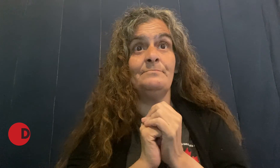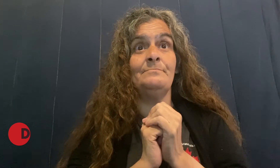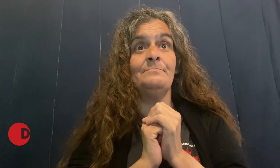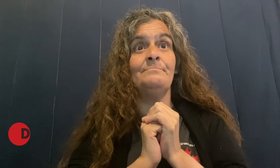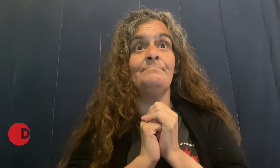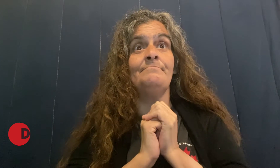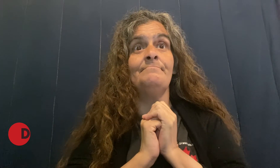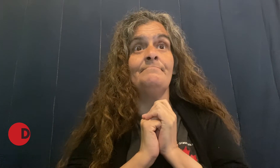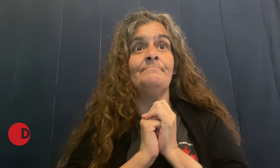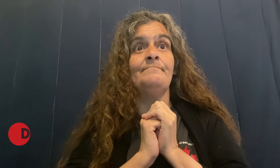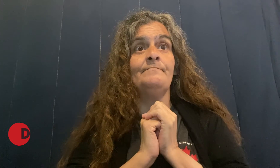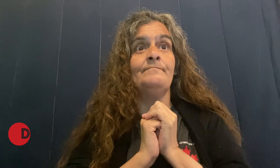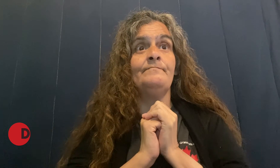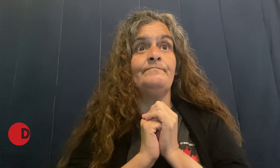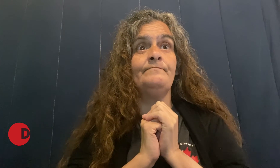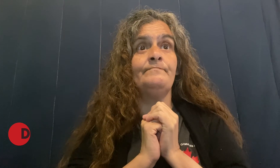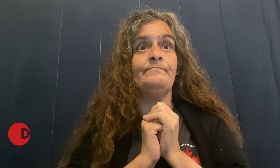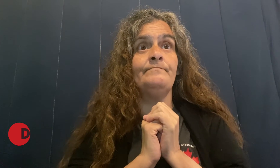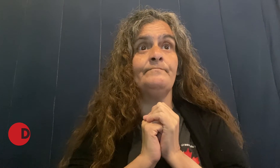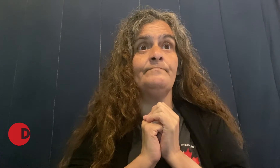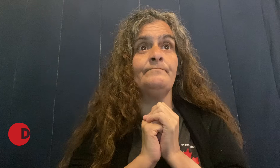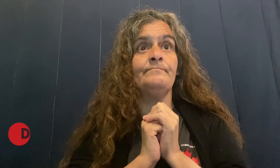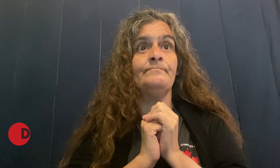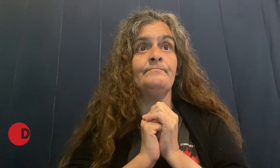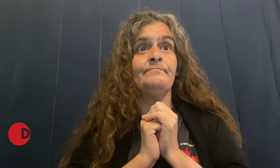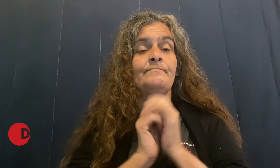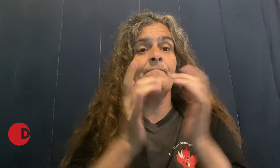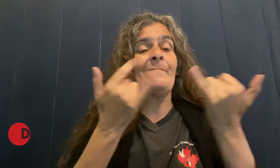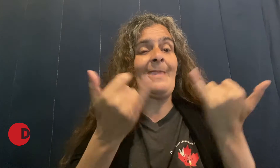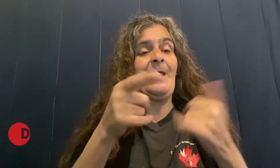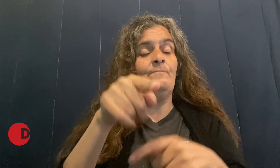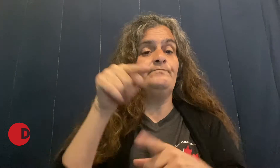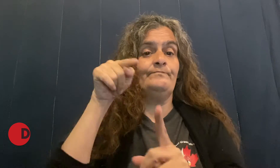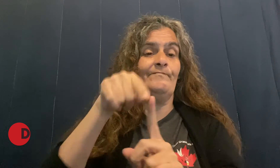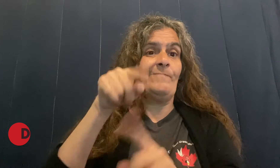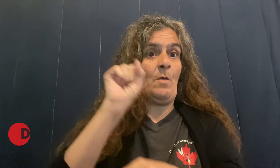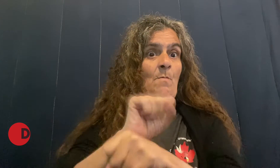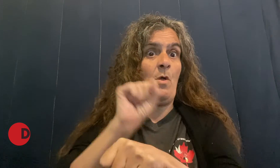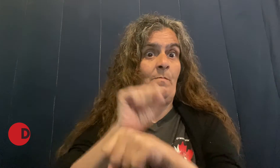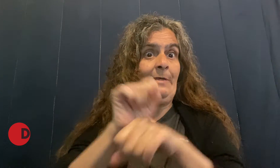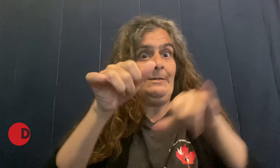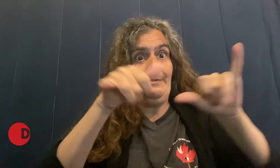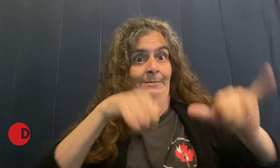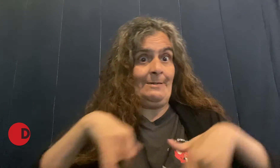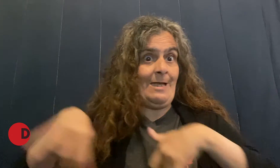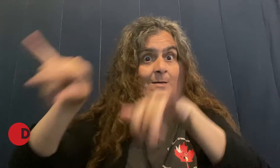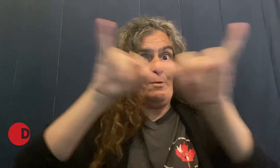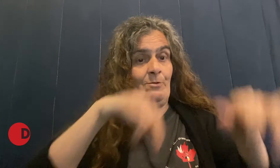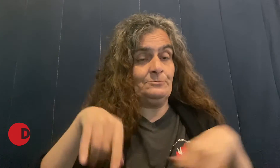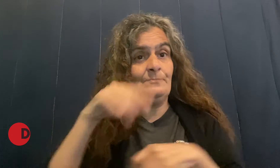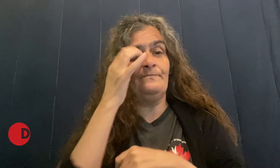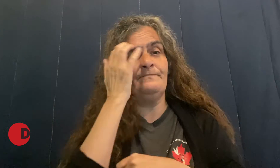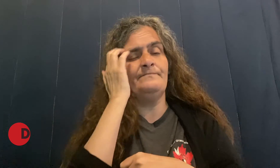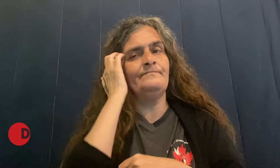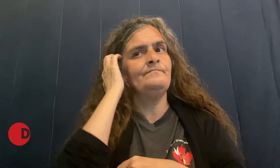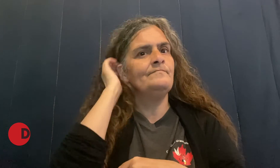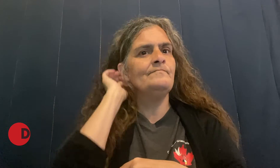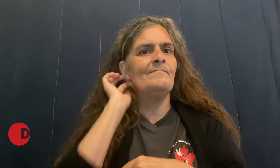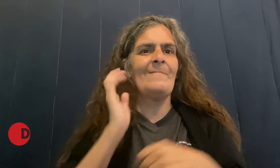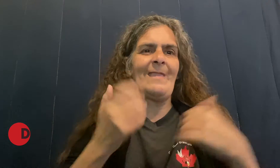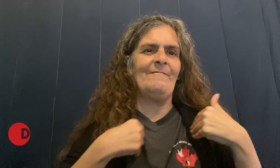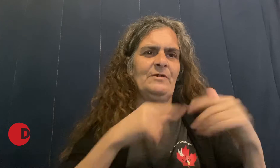The Employment Standards draft has different categories -